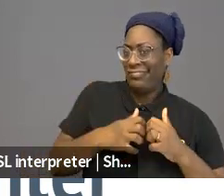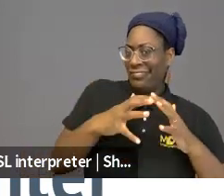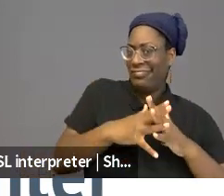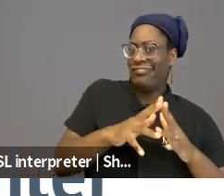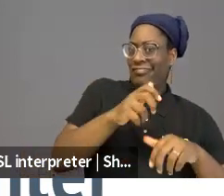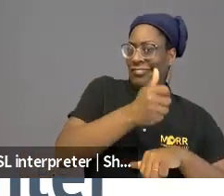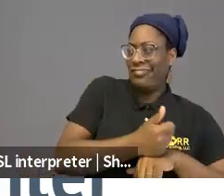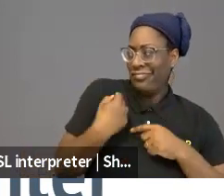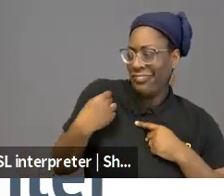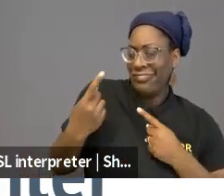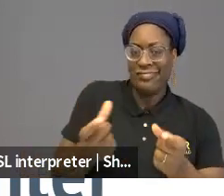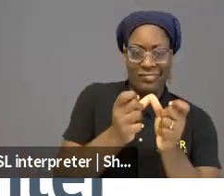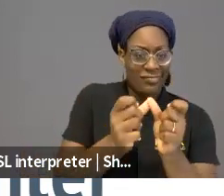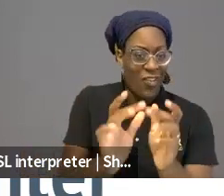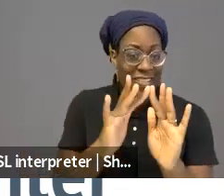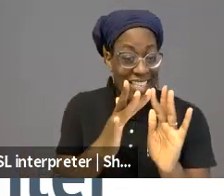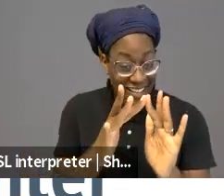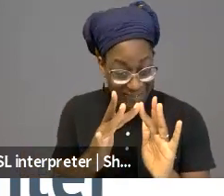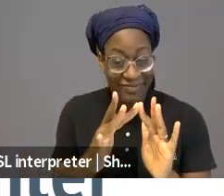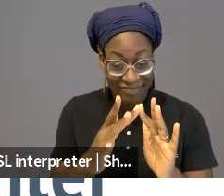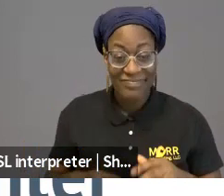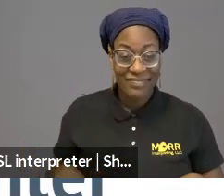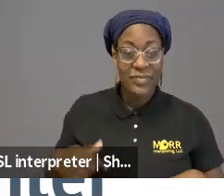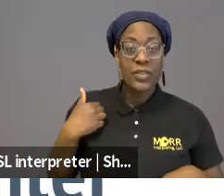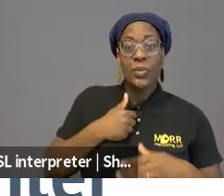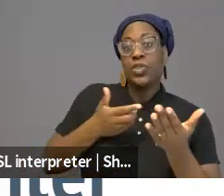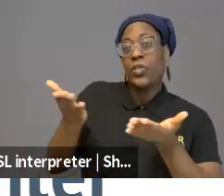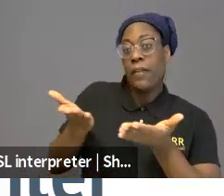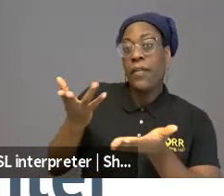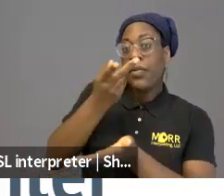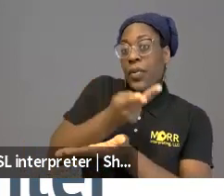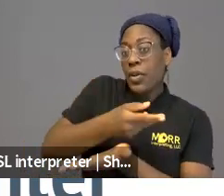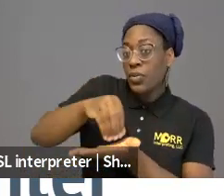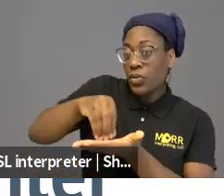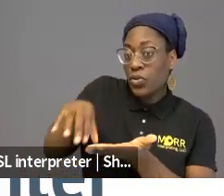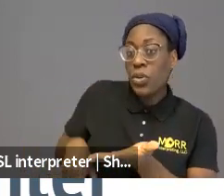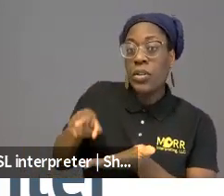university with primarily graduate students in the social sciences. Our writing center is staffed by